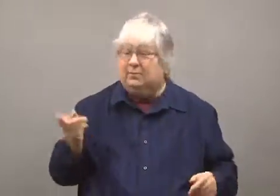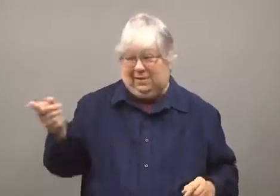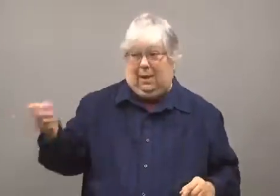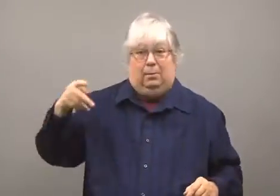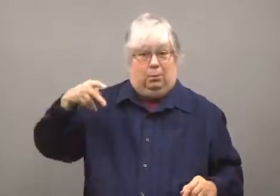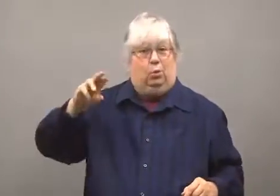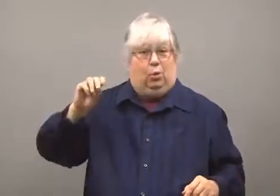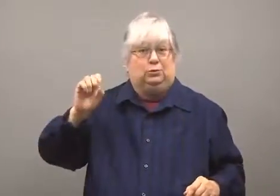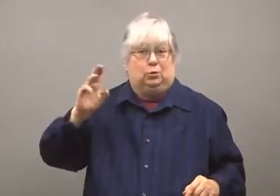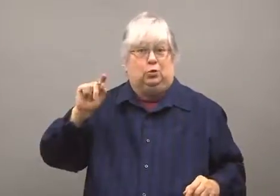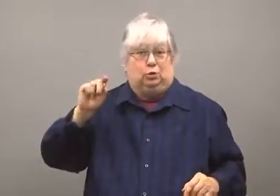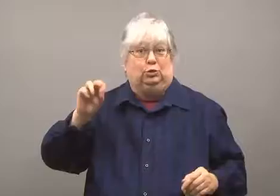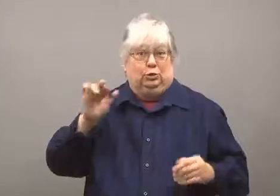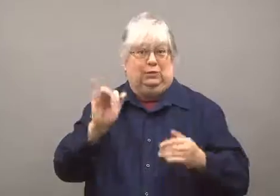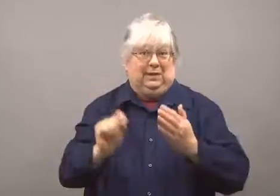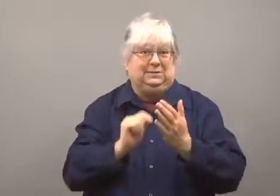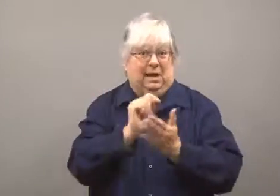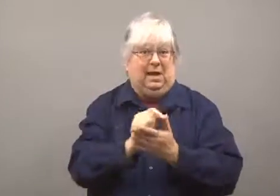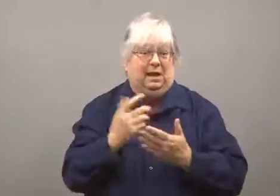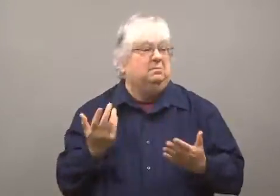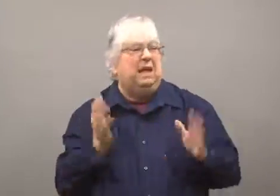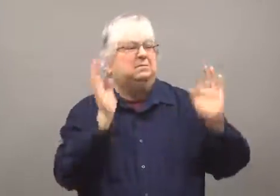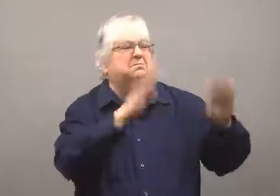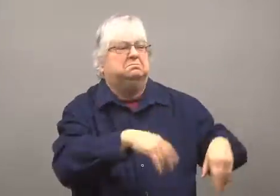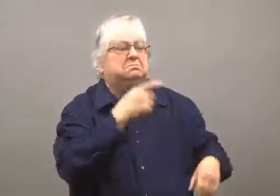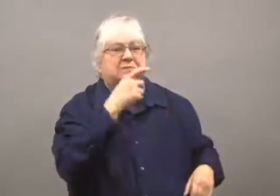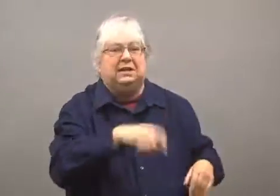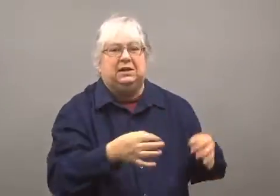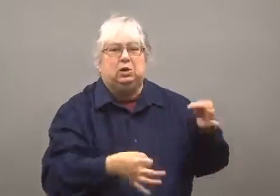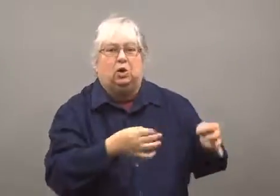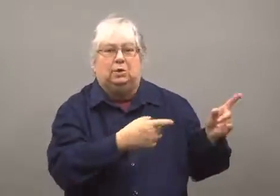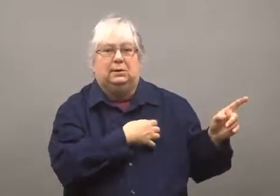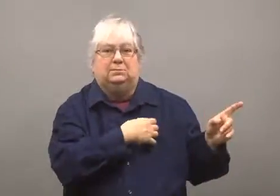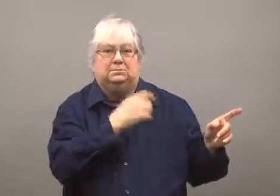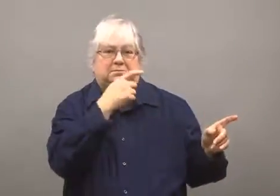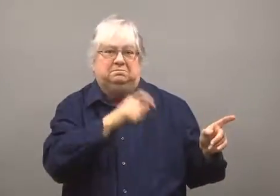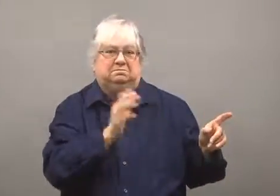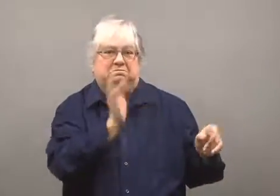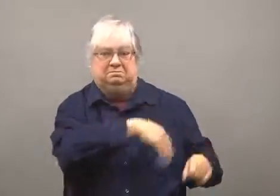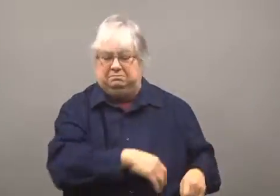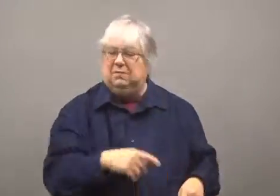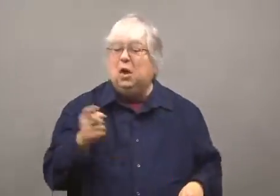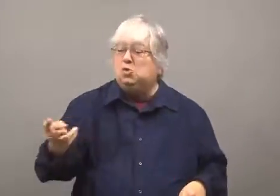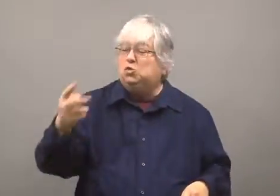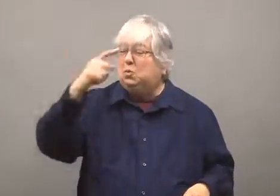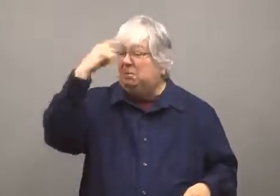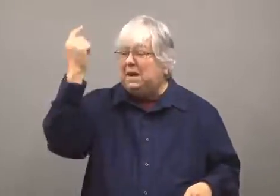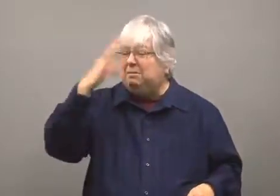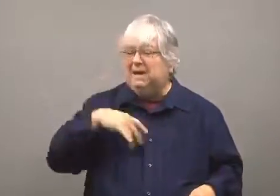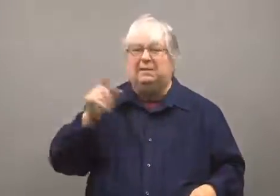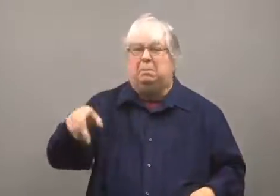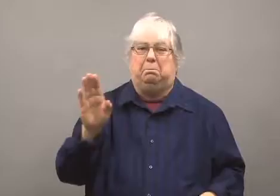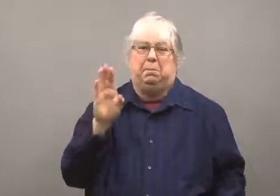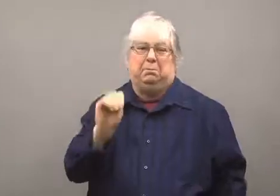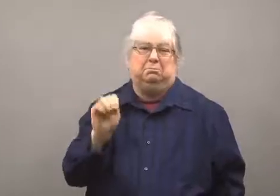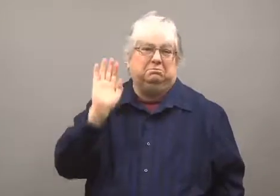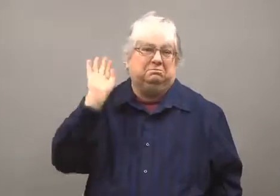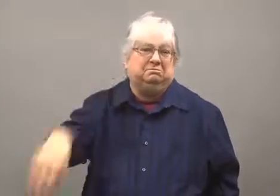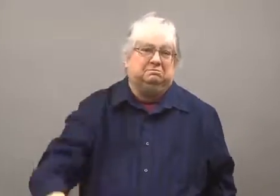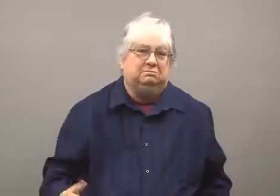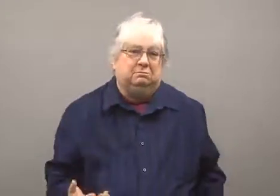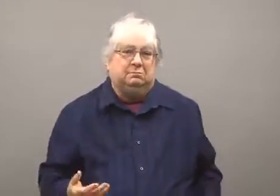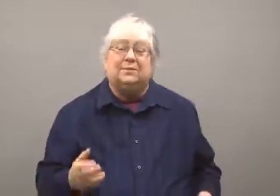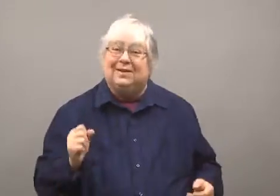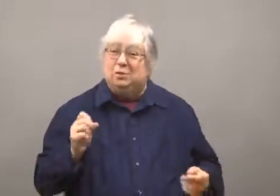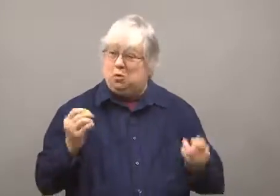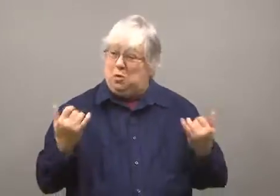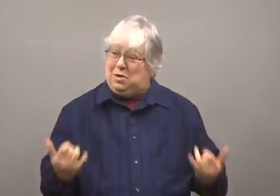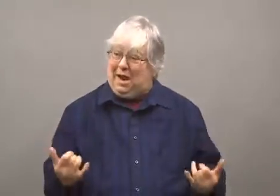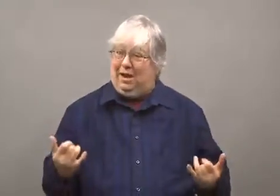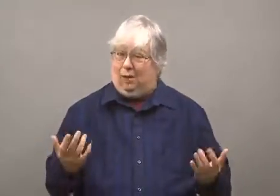McColloch was the prosecutor and declined to press charges against the officers.